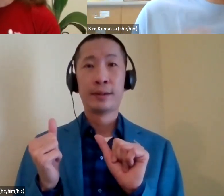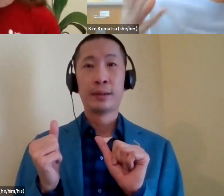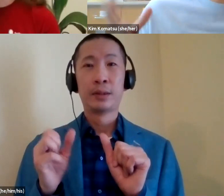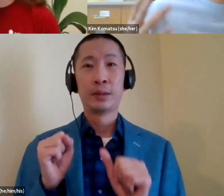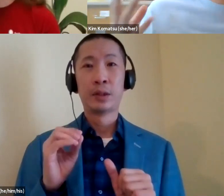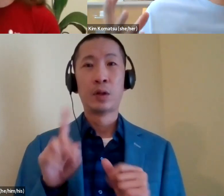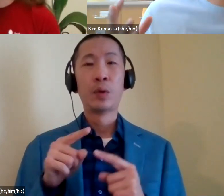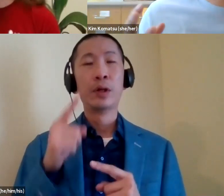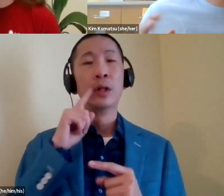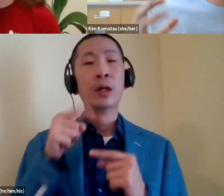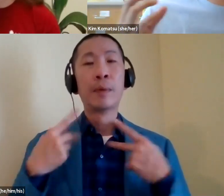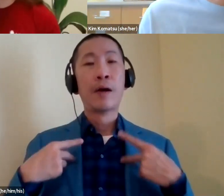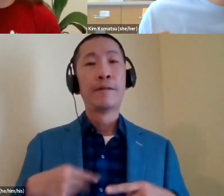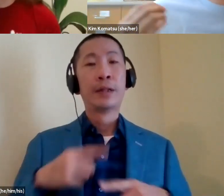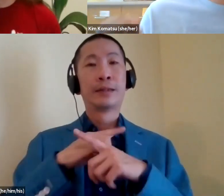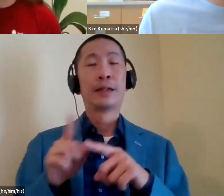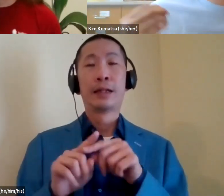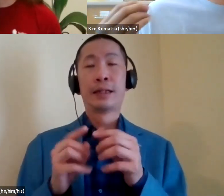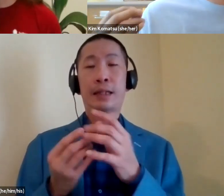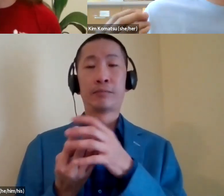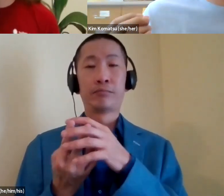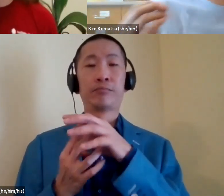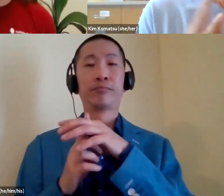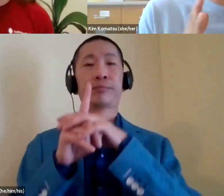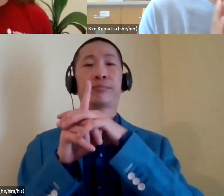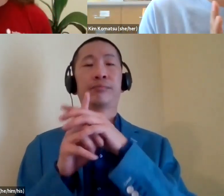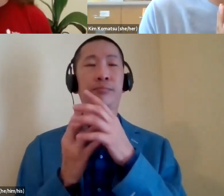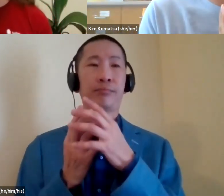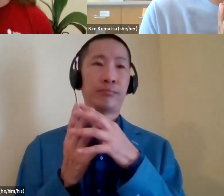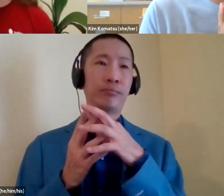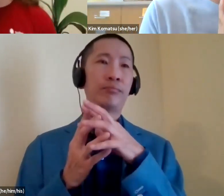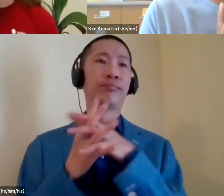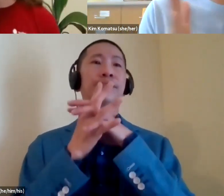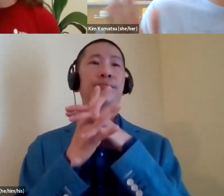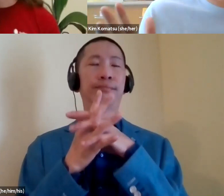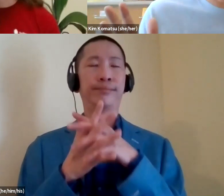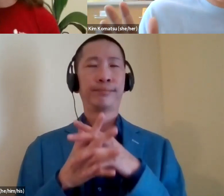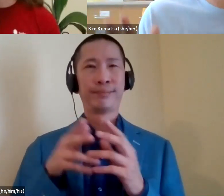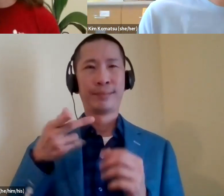Kim Komatsu (she/her): when you think about physical defenses like spines or thorns or hairs it takes a long time for the plant to grow them.